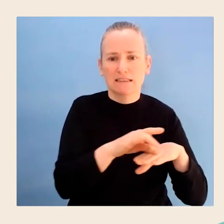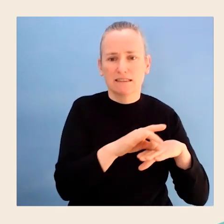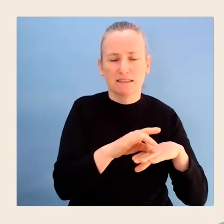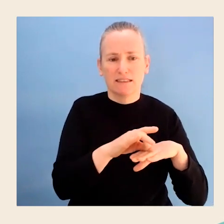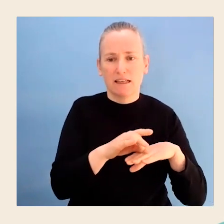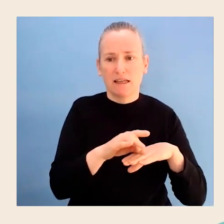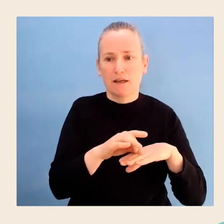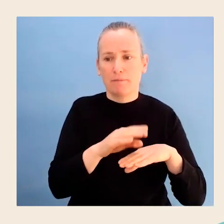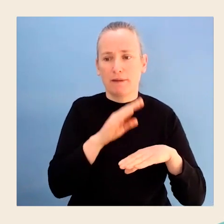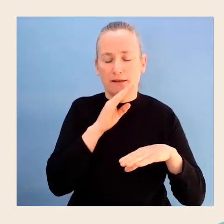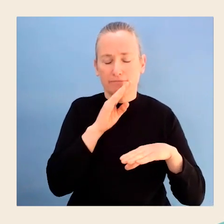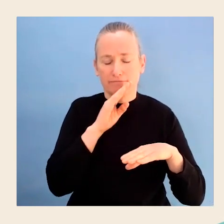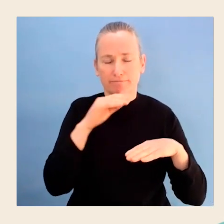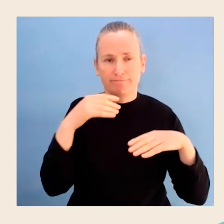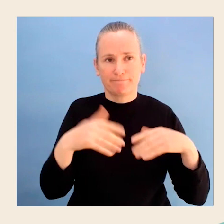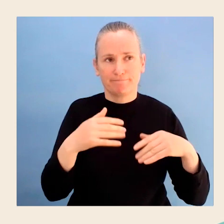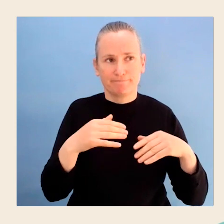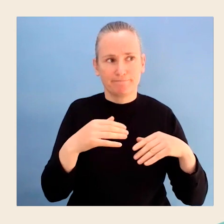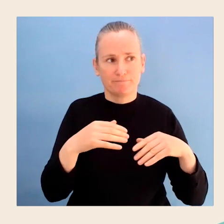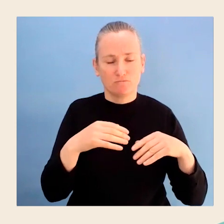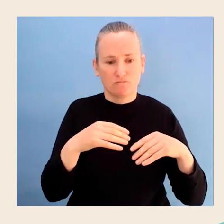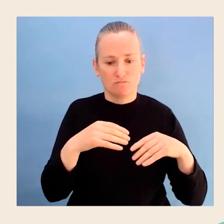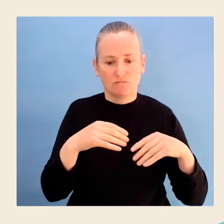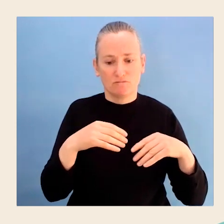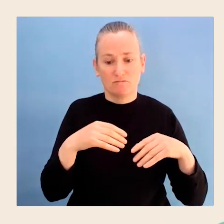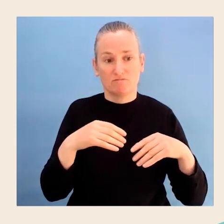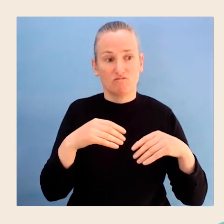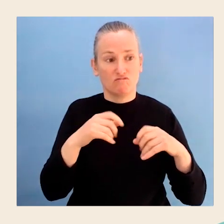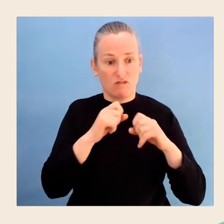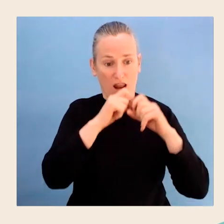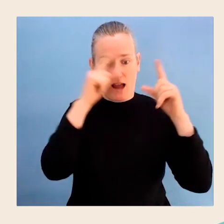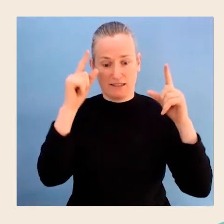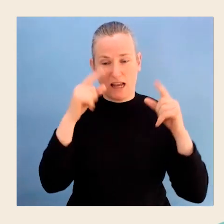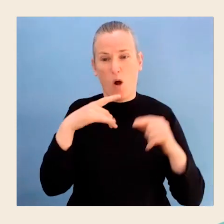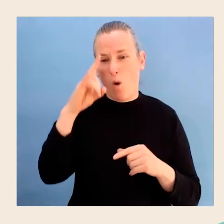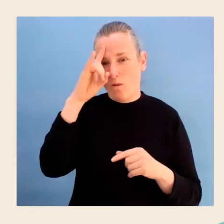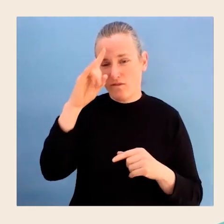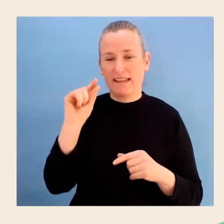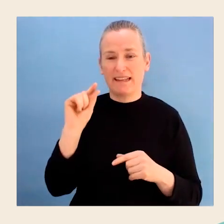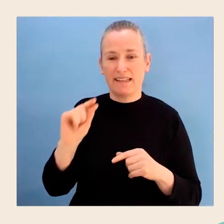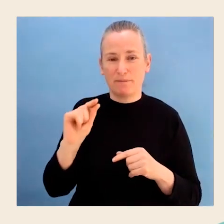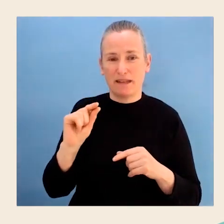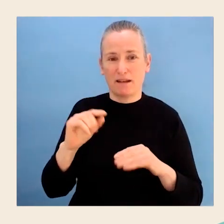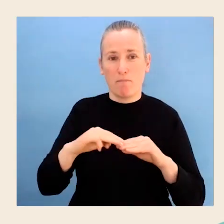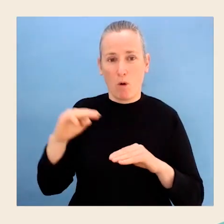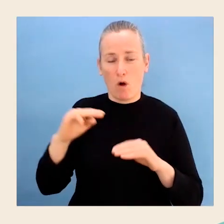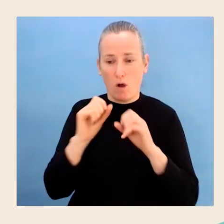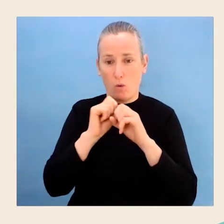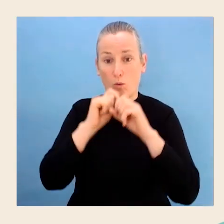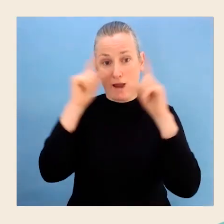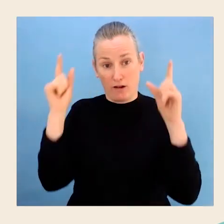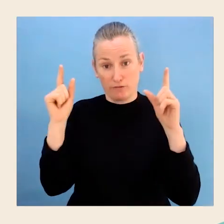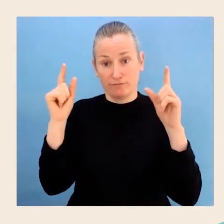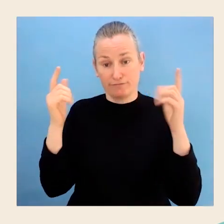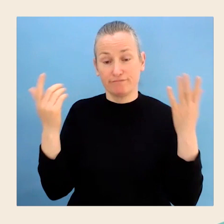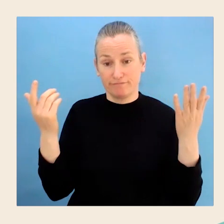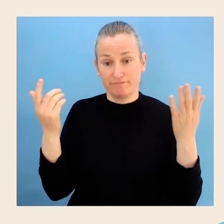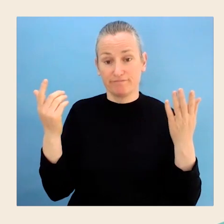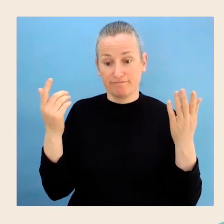for people to hopefully become a little bit more aware of the value of accessibility.